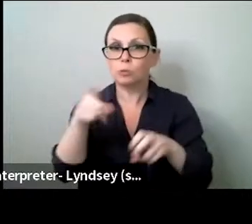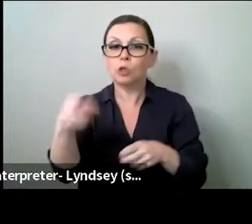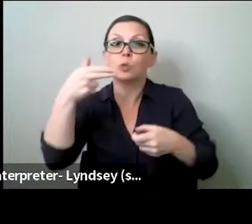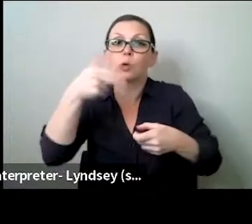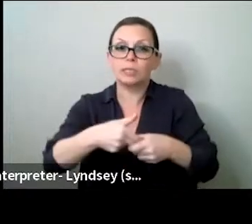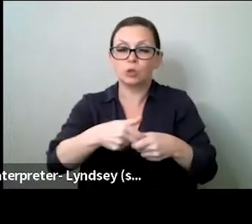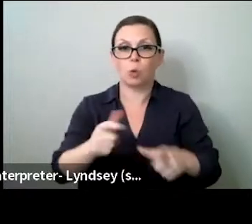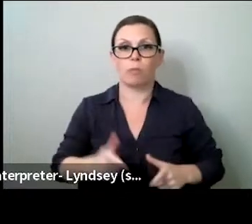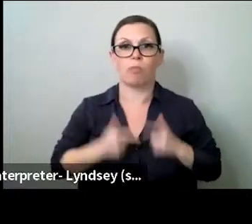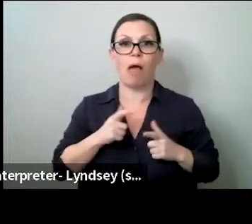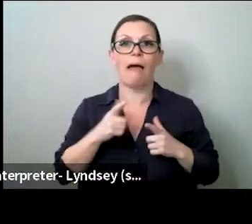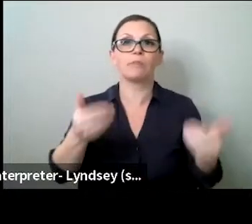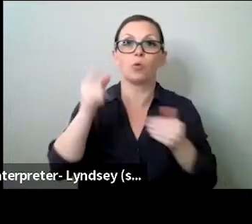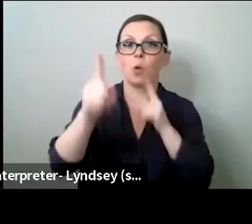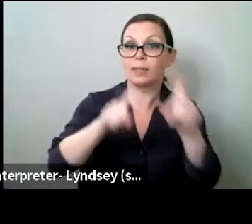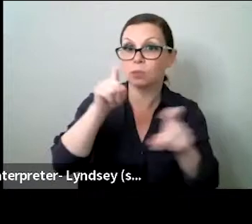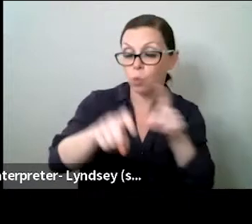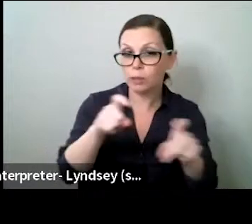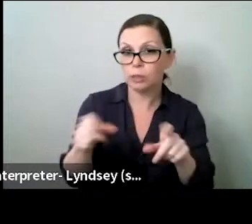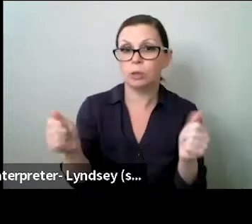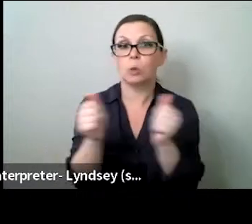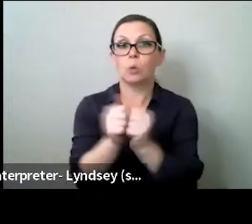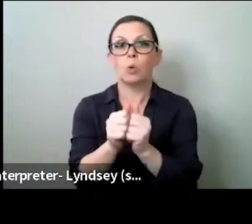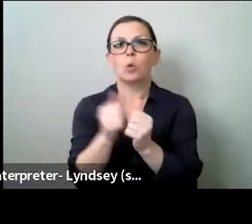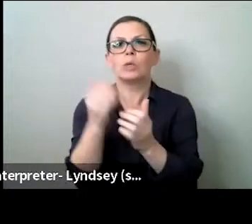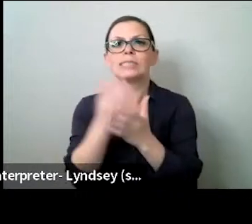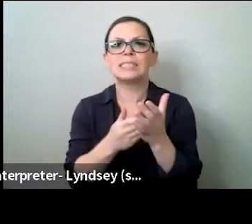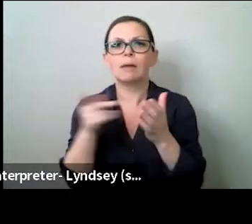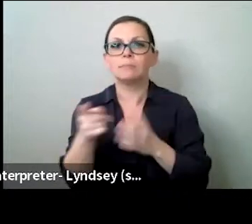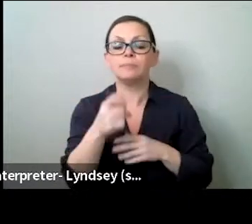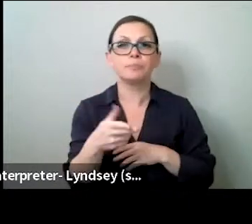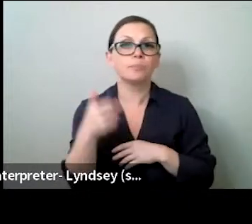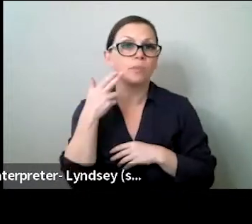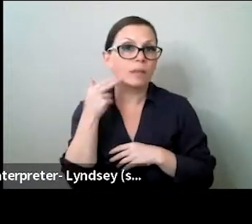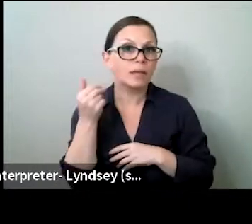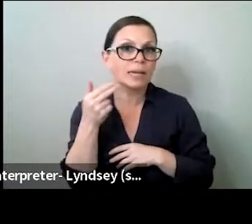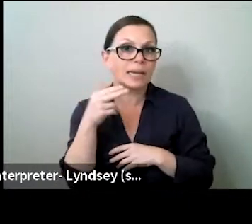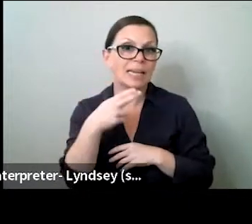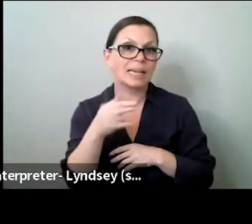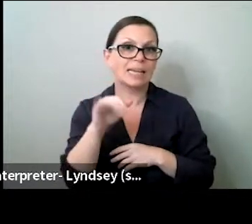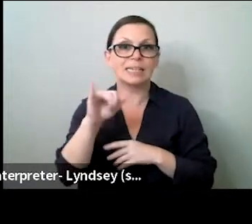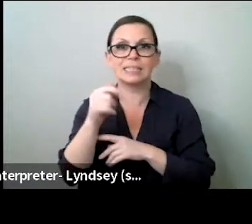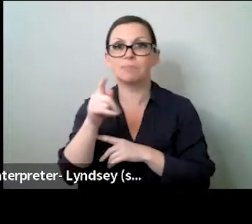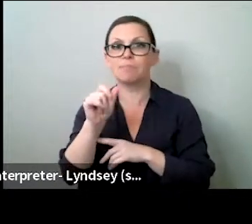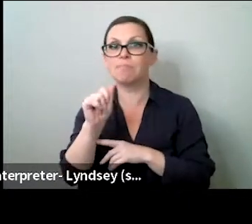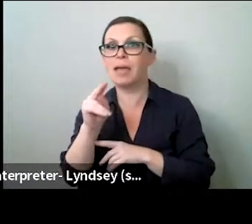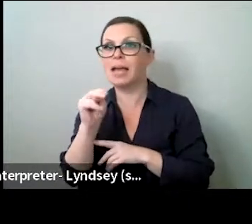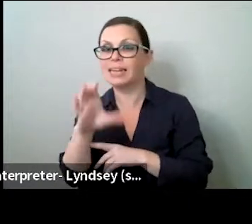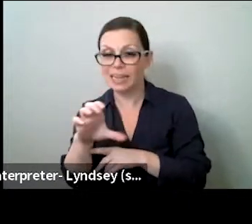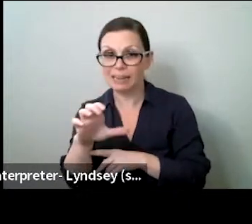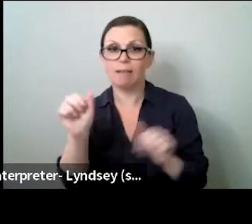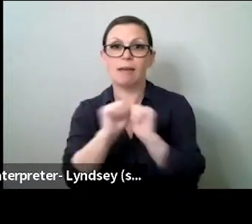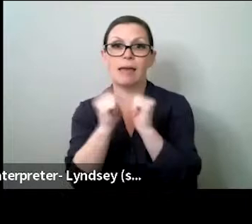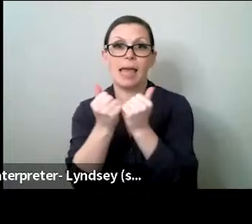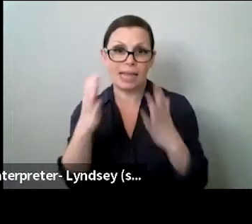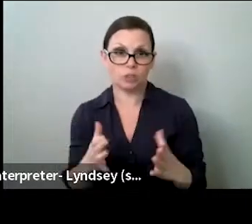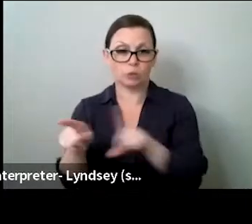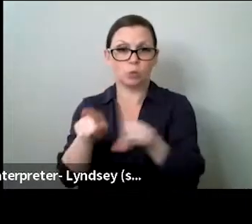to ask questions, with some Hispanic agents. We also recently spoke